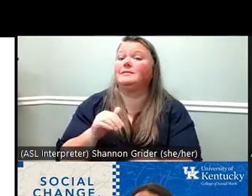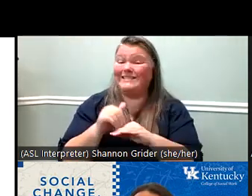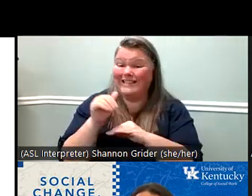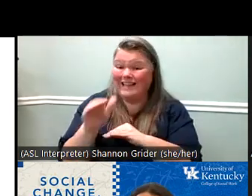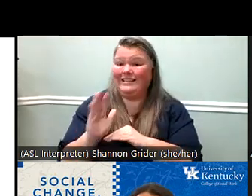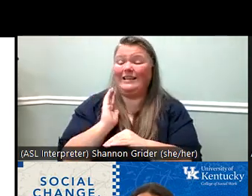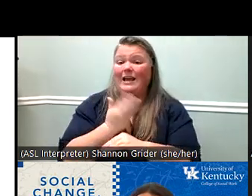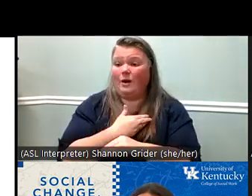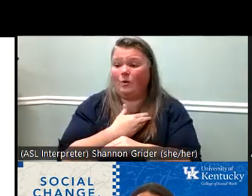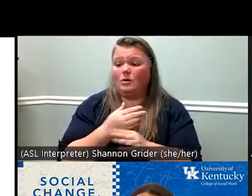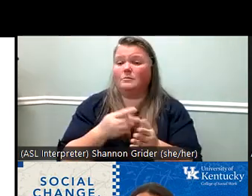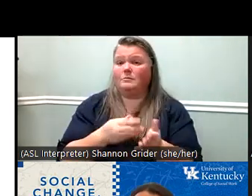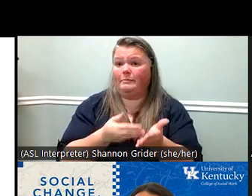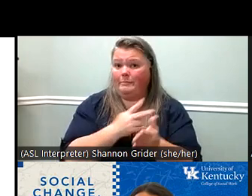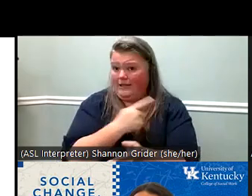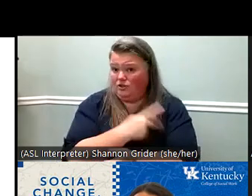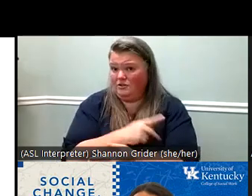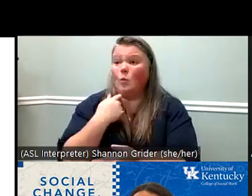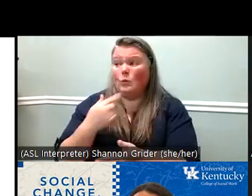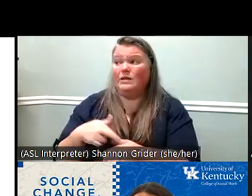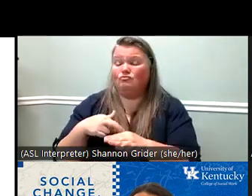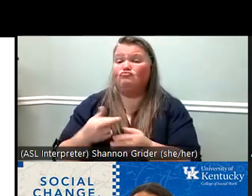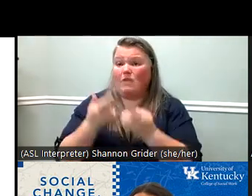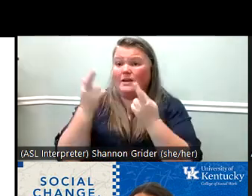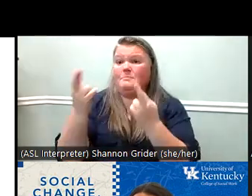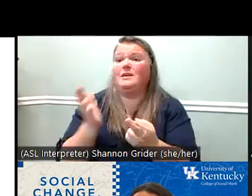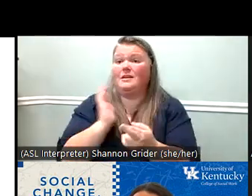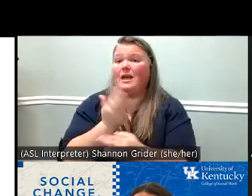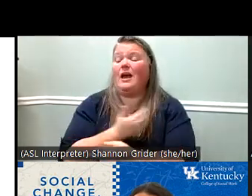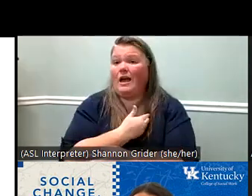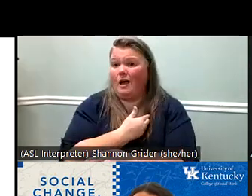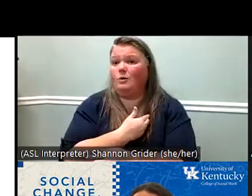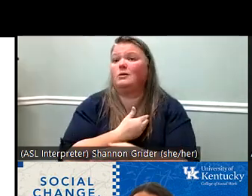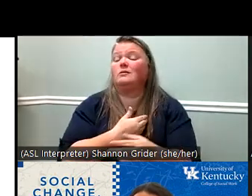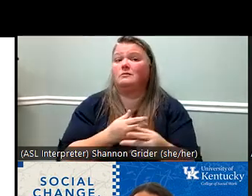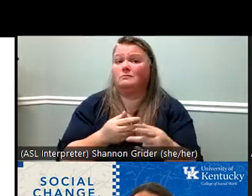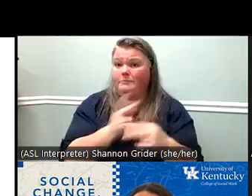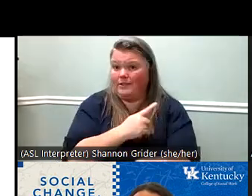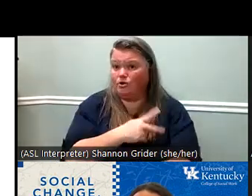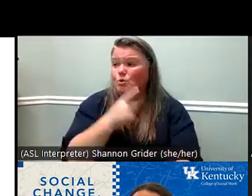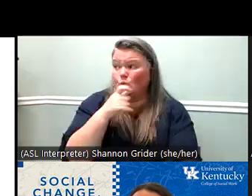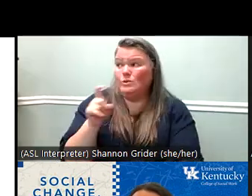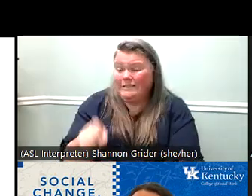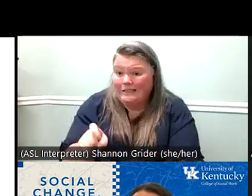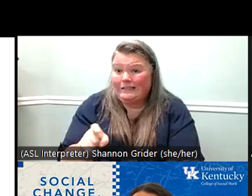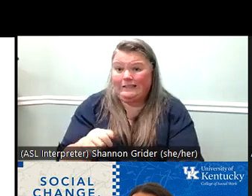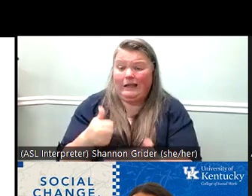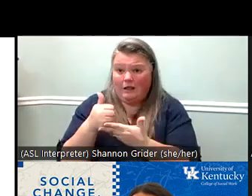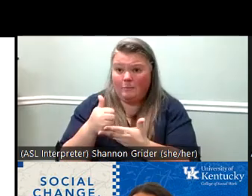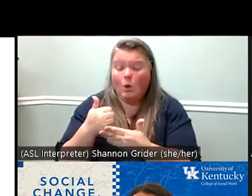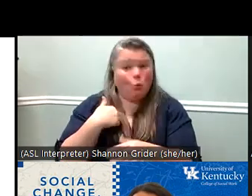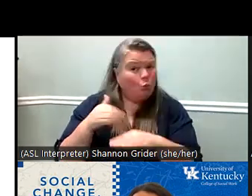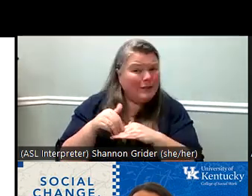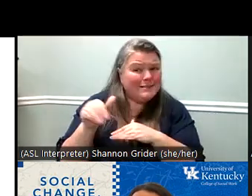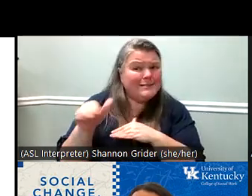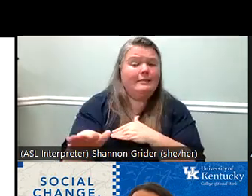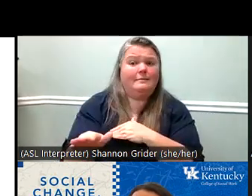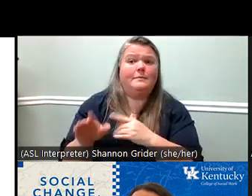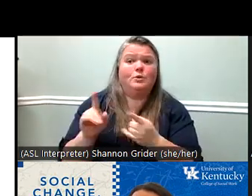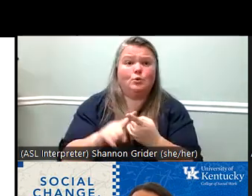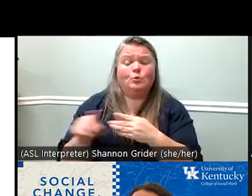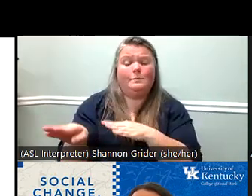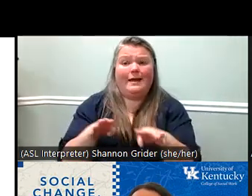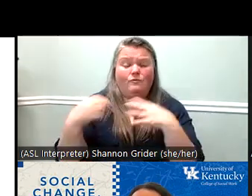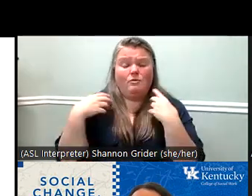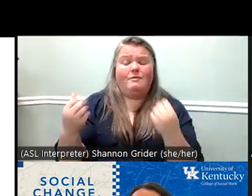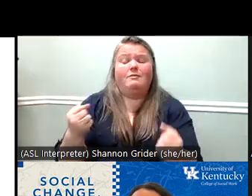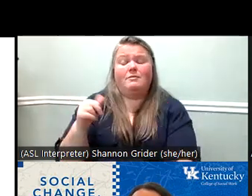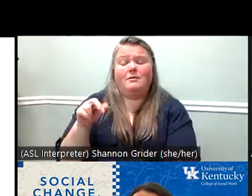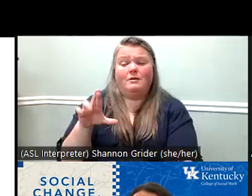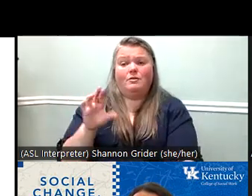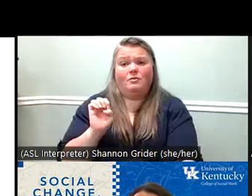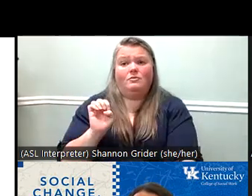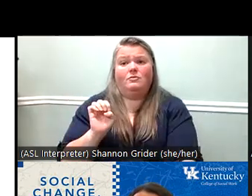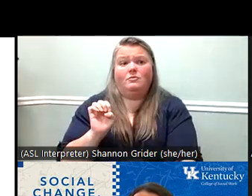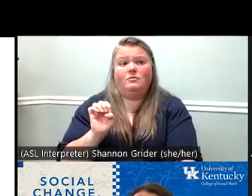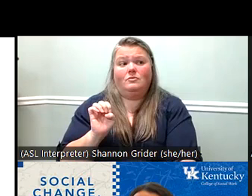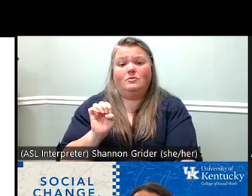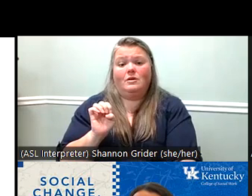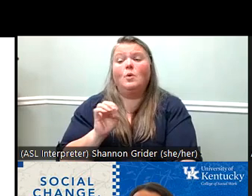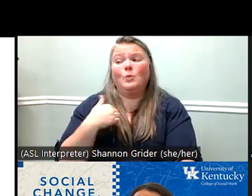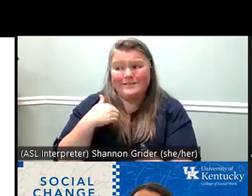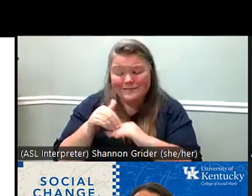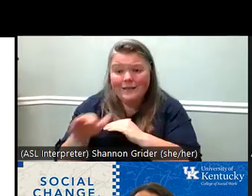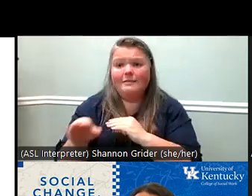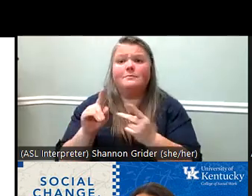WHEN THEY STOPPED ME THEY SAID DO YOU VALUE ENOUGH PEOPLE WHO WORK IN YOUR FIELD? AND I SAID NO, NOT AT ALL. WE NEED MORE, BUT WHY DO YOU ASK? AND THEY SAID BECAUSE